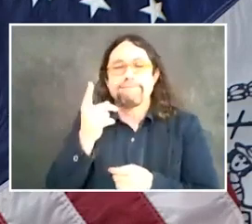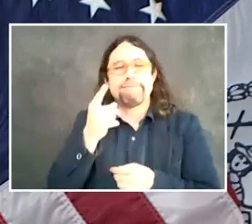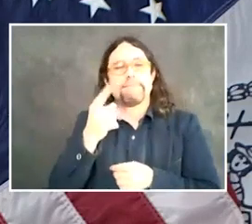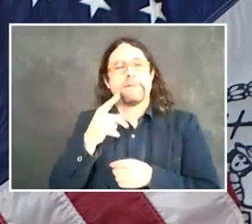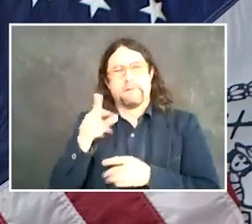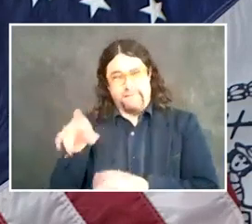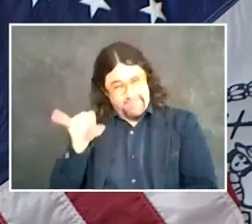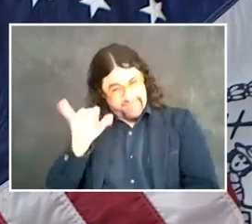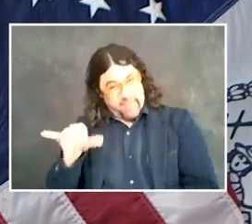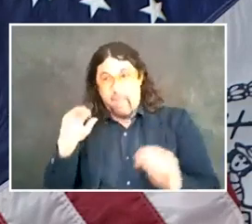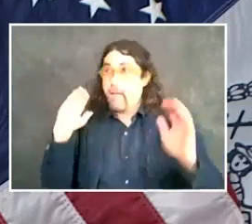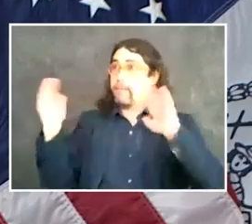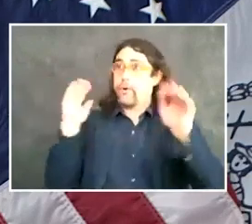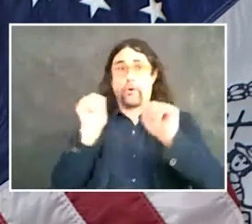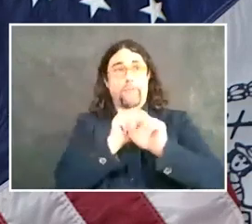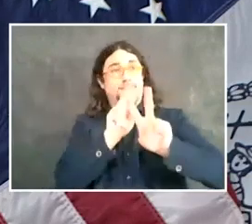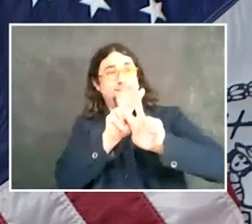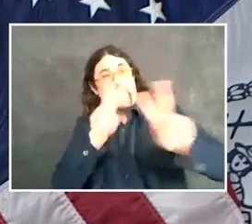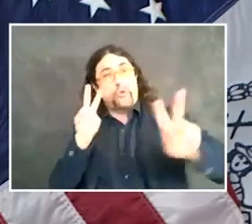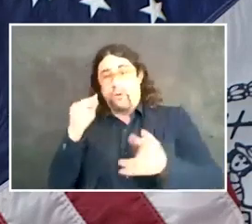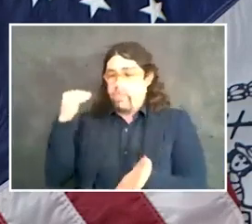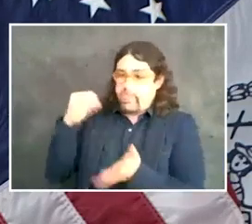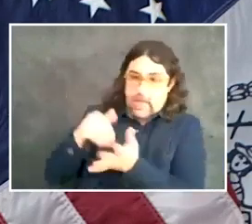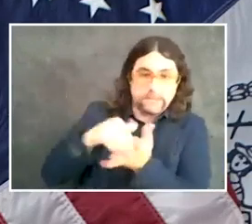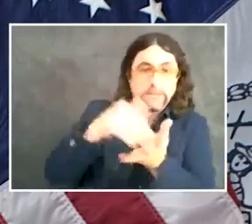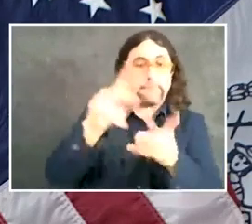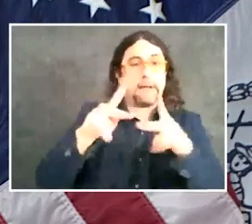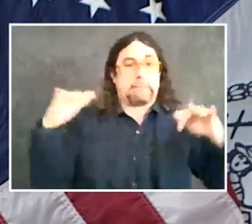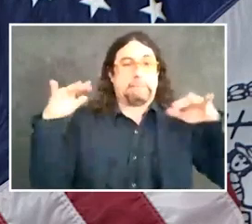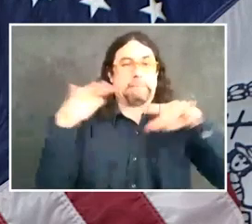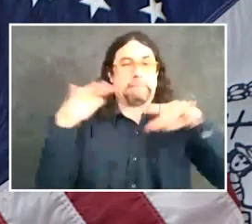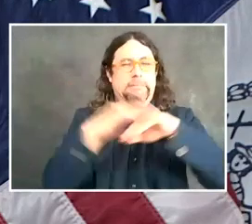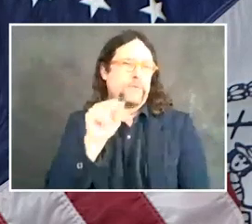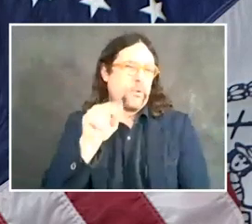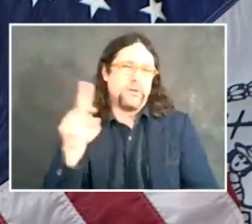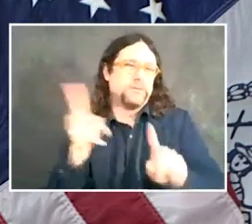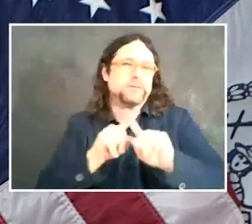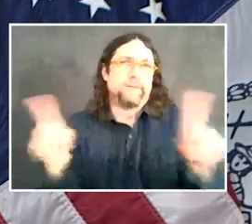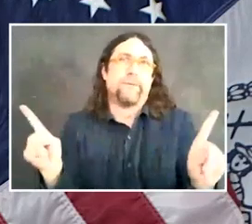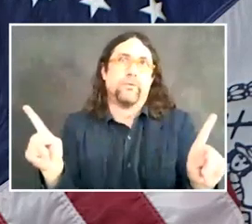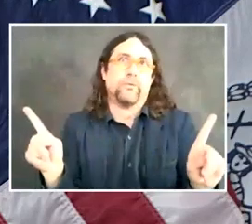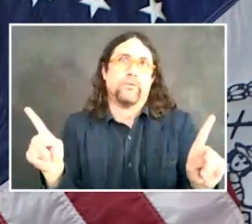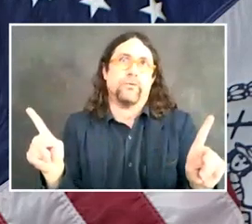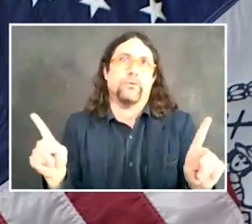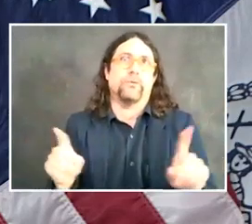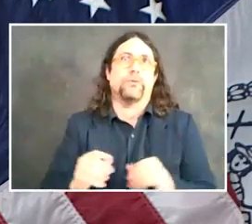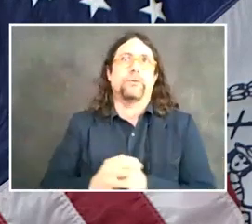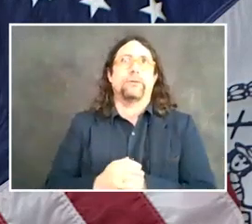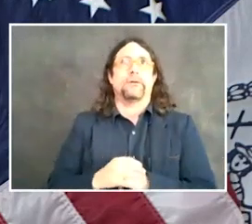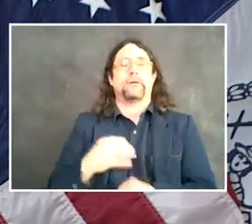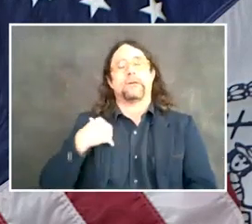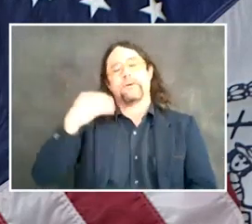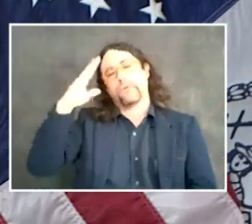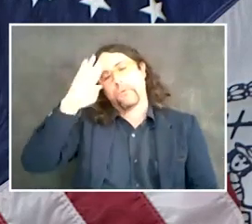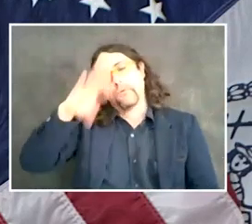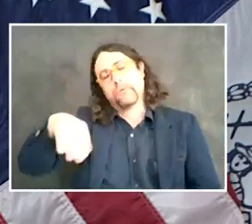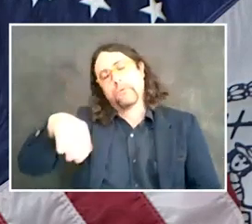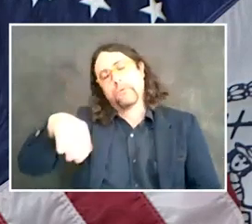ANYWHERE. NOW YOU SAY OKAY, PEOPLE ARE UNDERSTANDABLY YEARNING TO GET OUTSIDE AND THE WEATHER IS GOING TO GET WARM, WE'RE